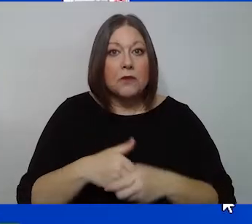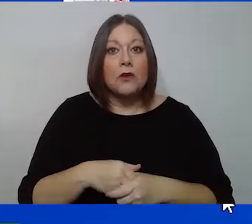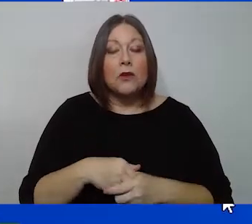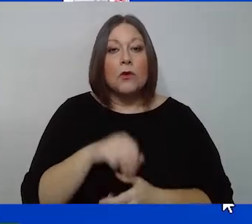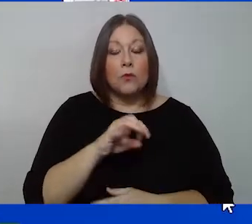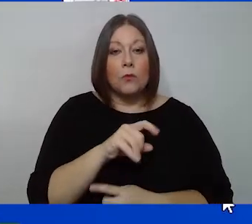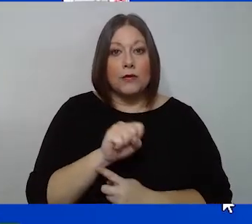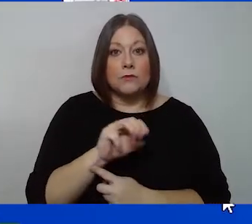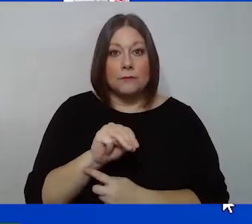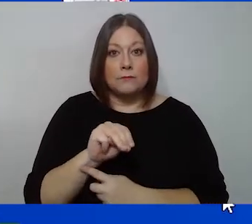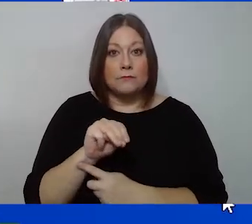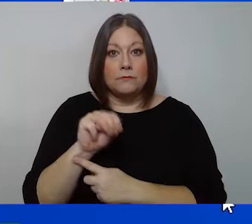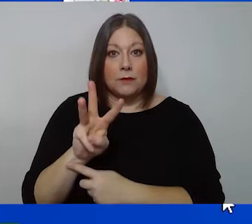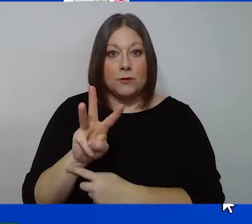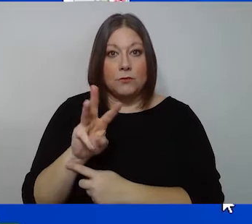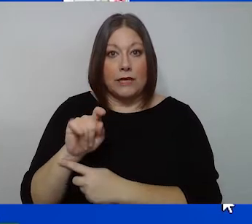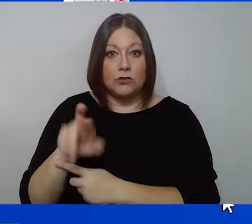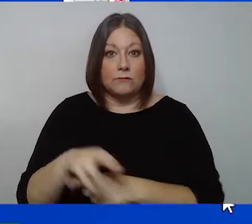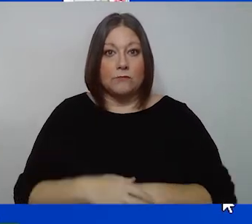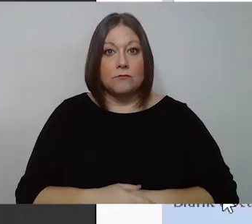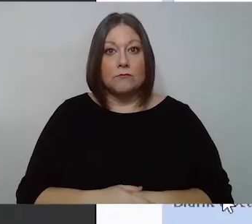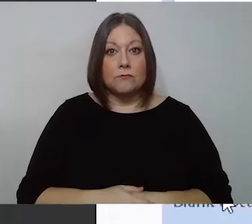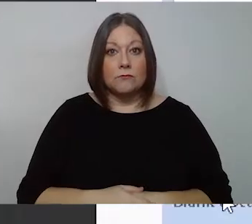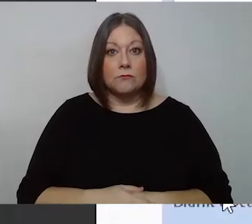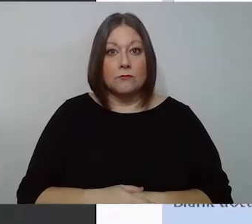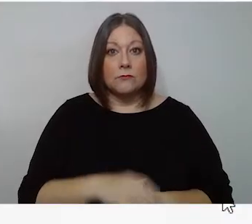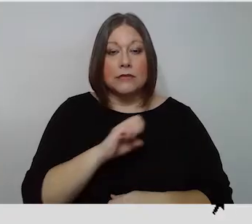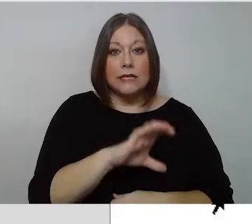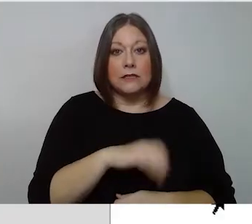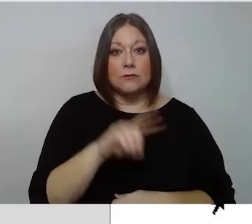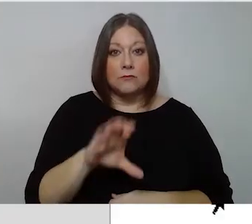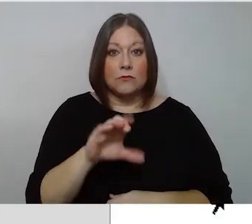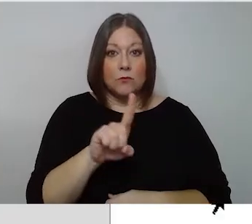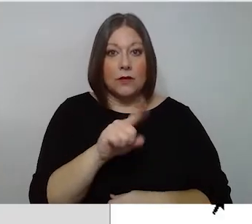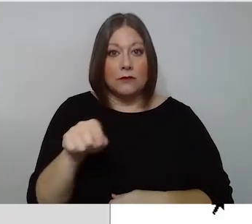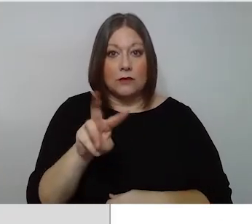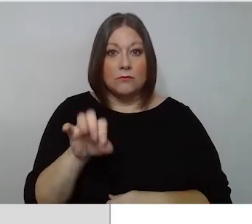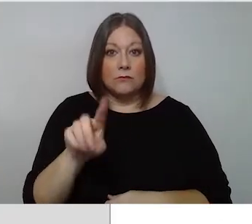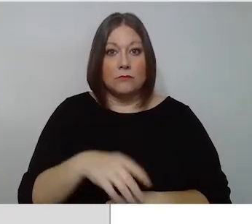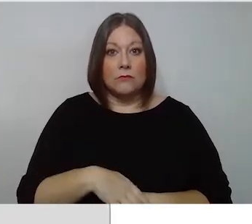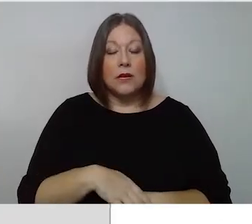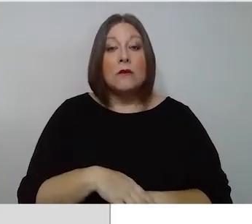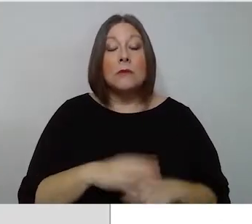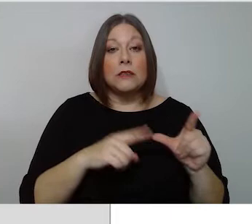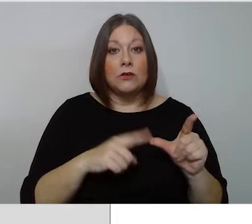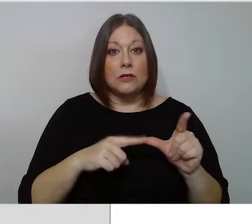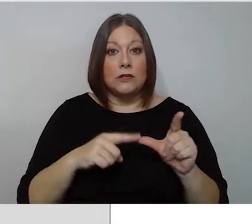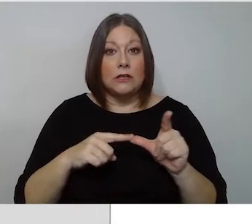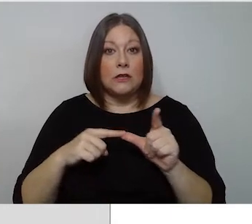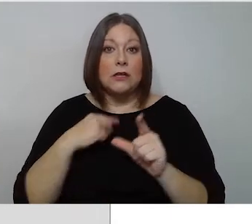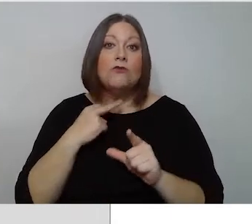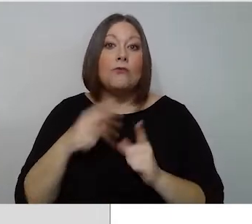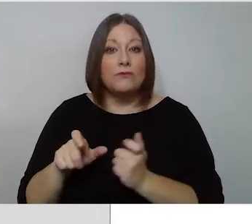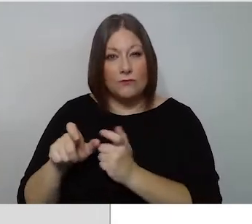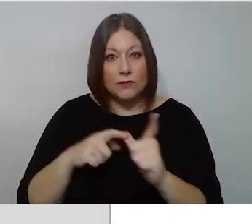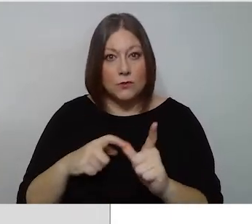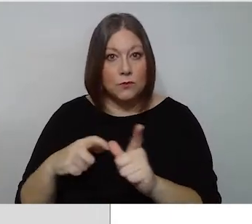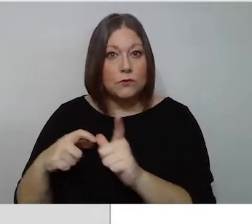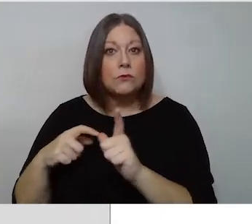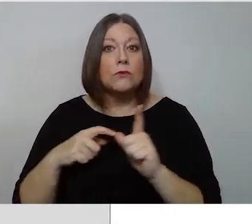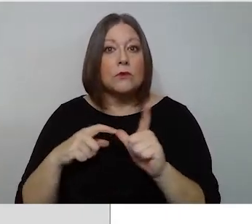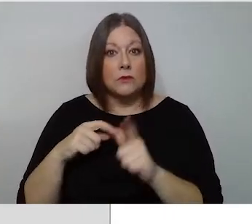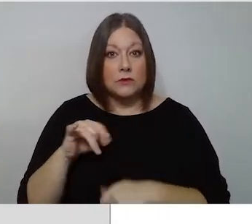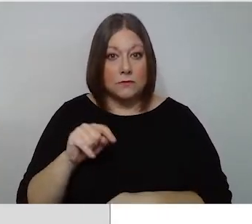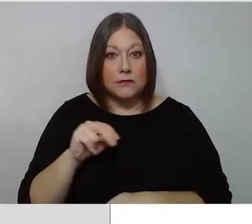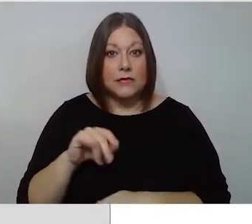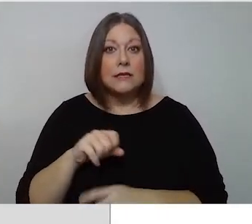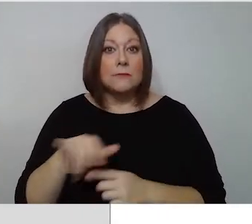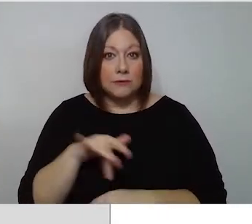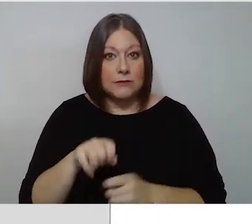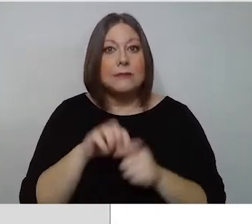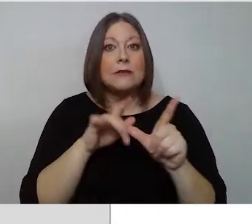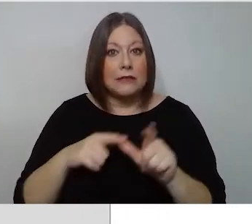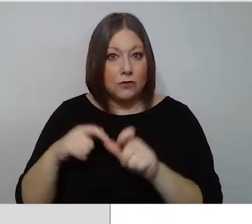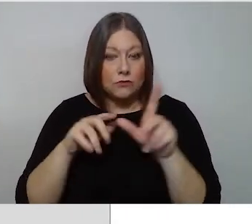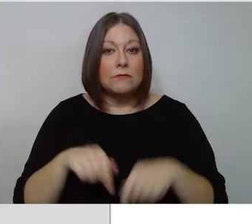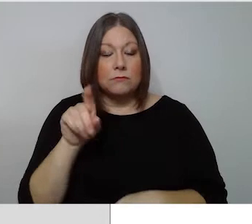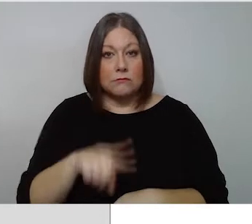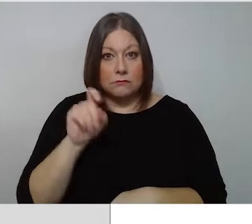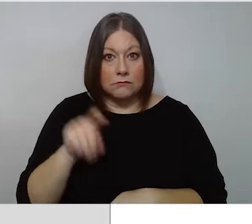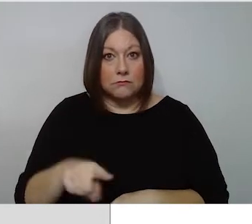(computer speaking as it access sofware and spelling out each letter typed.)